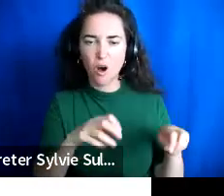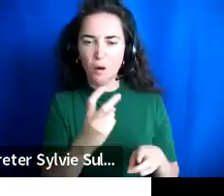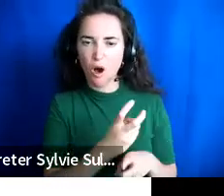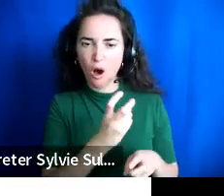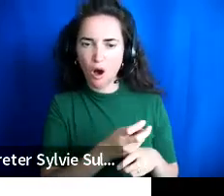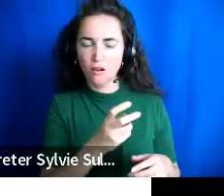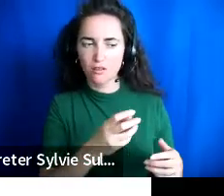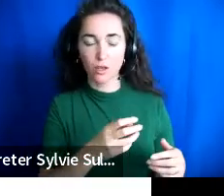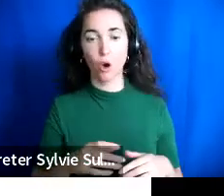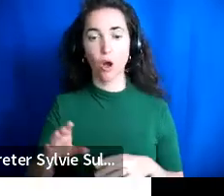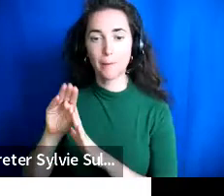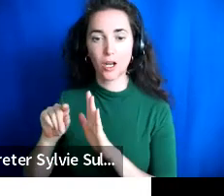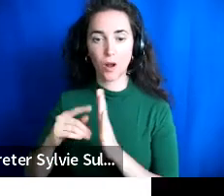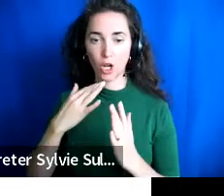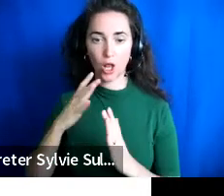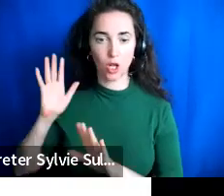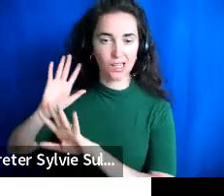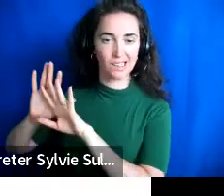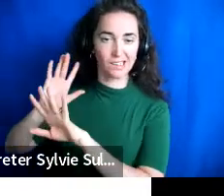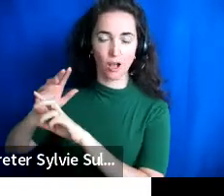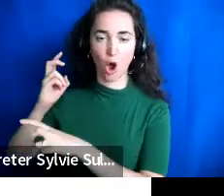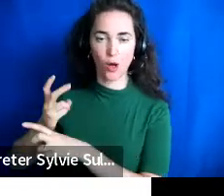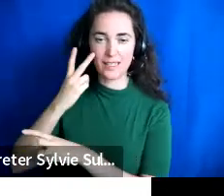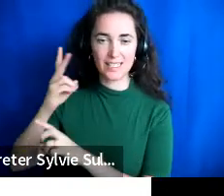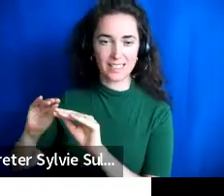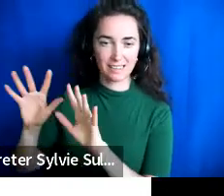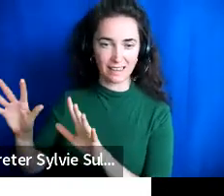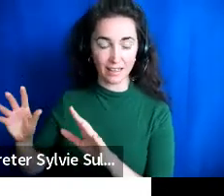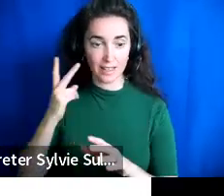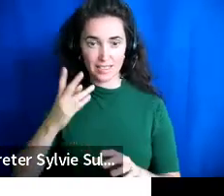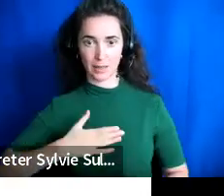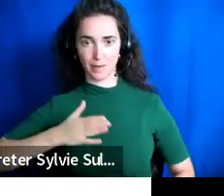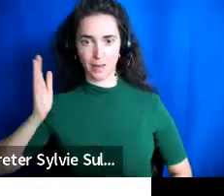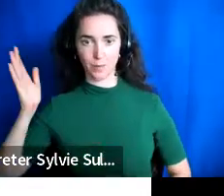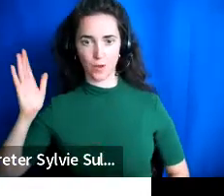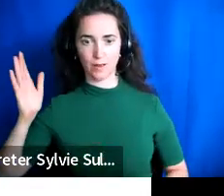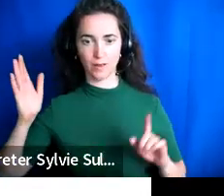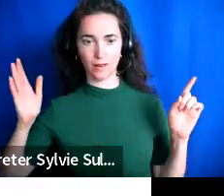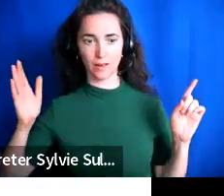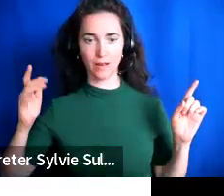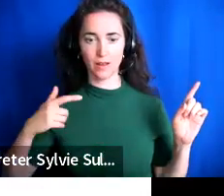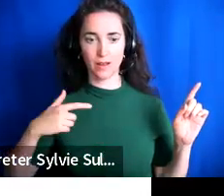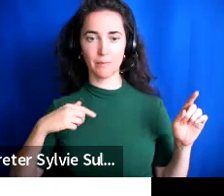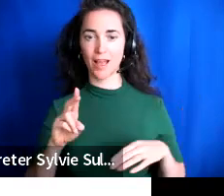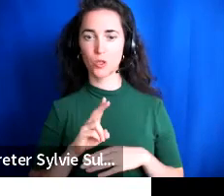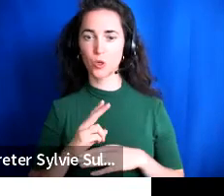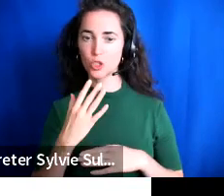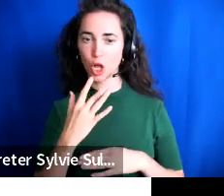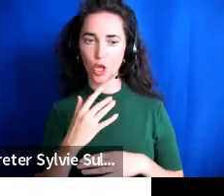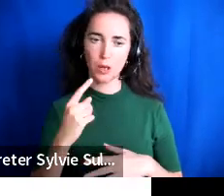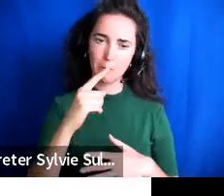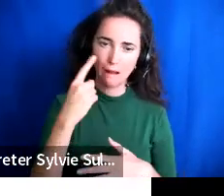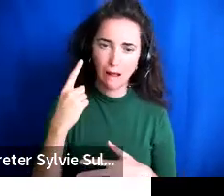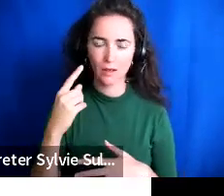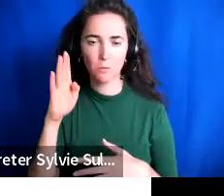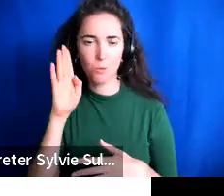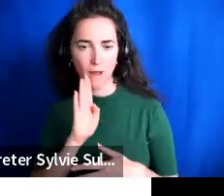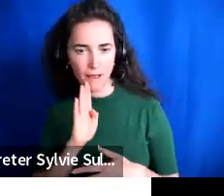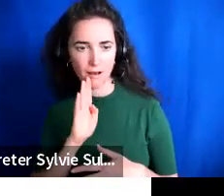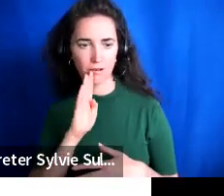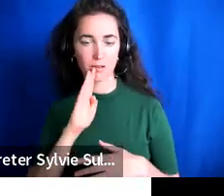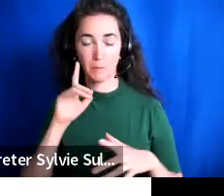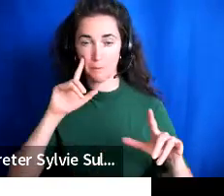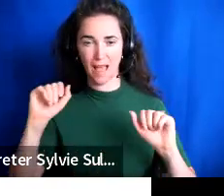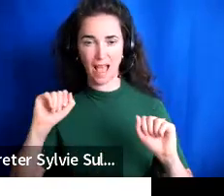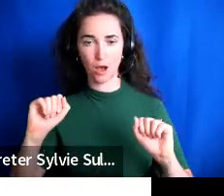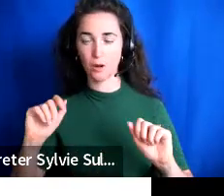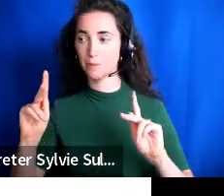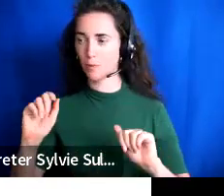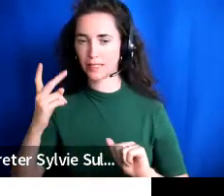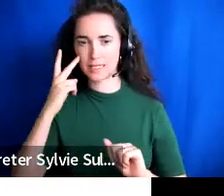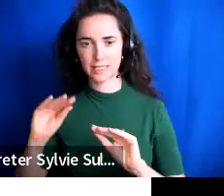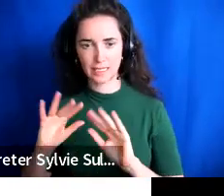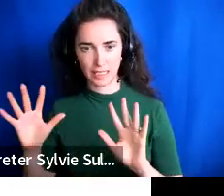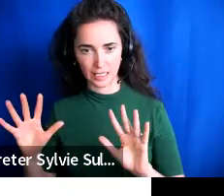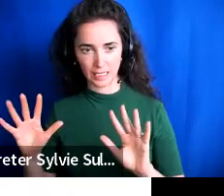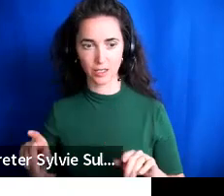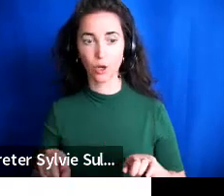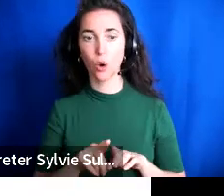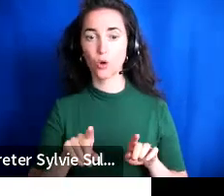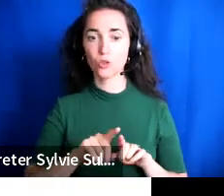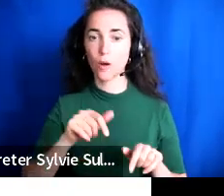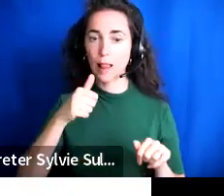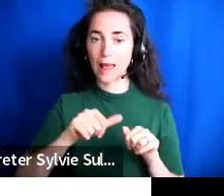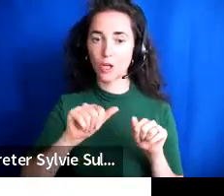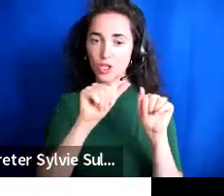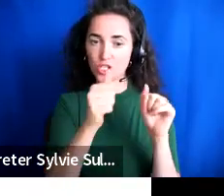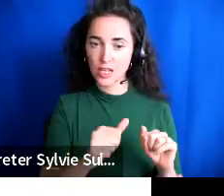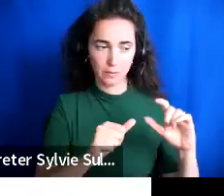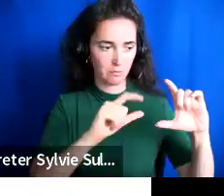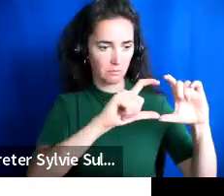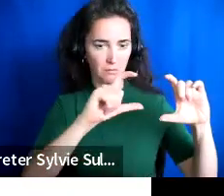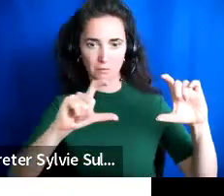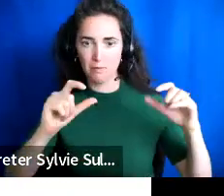Colors that are difficult to see if you look at this presentation. I've used the bold black colors that would be very visible to people I've used a fault that would be easy to read I have used